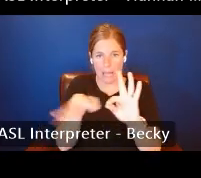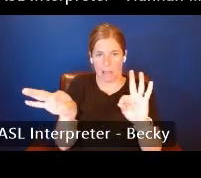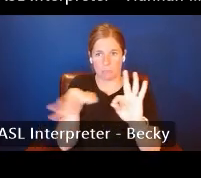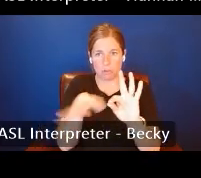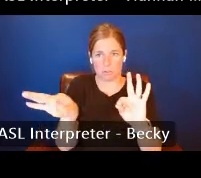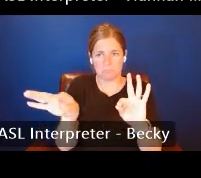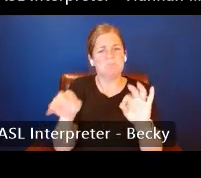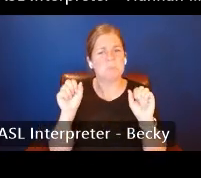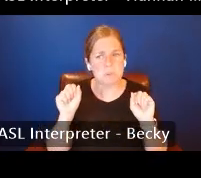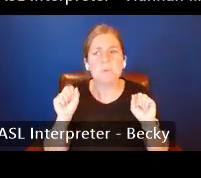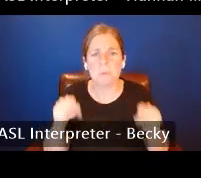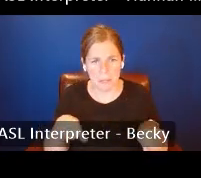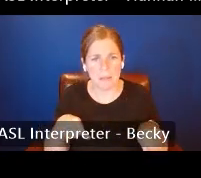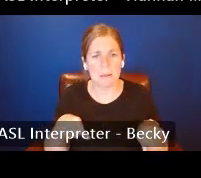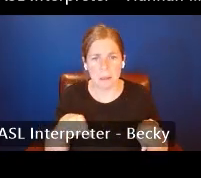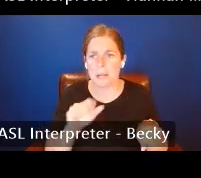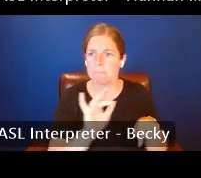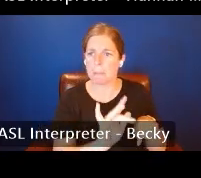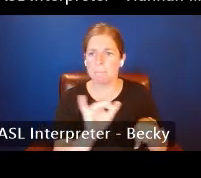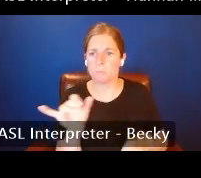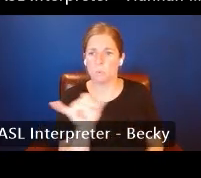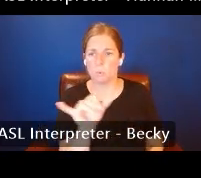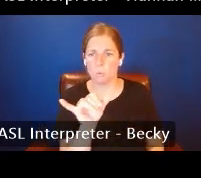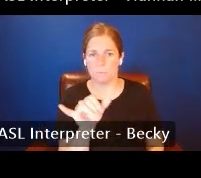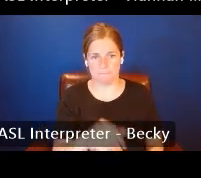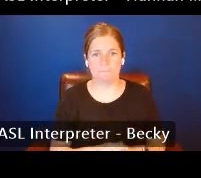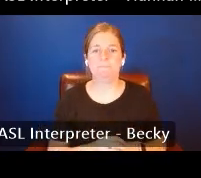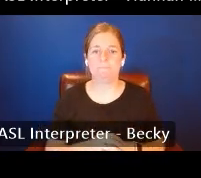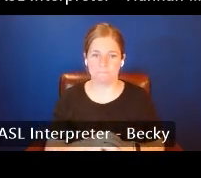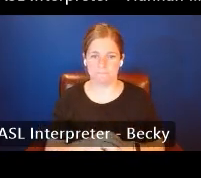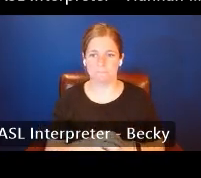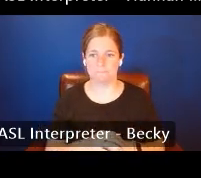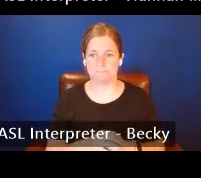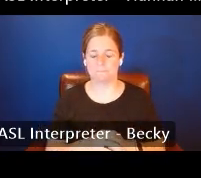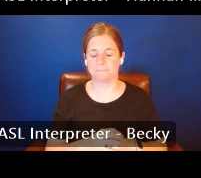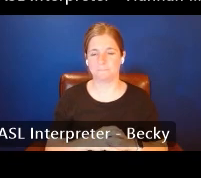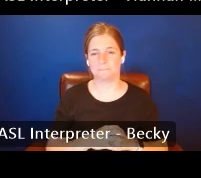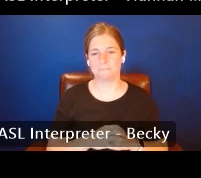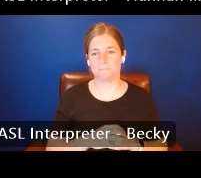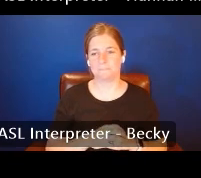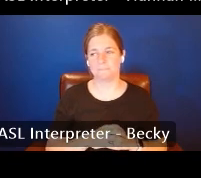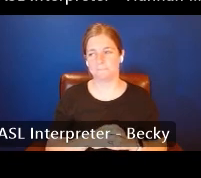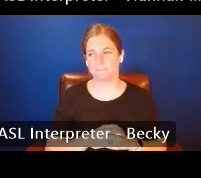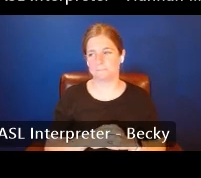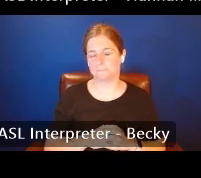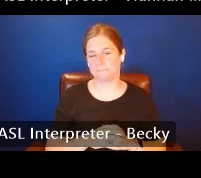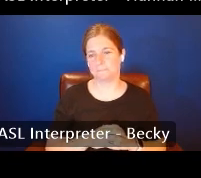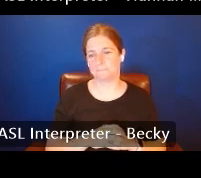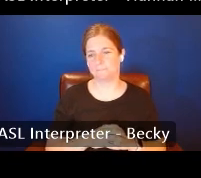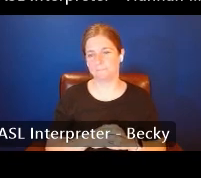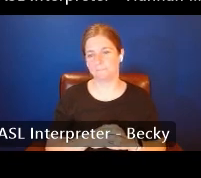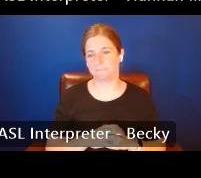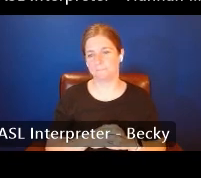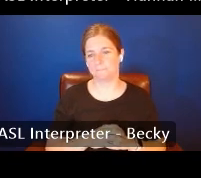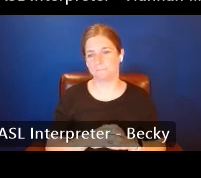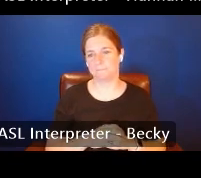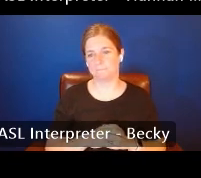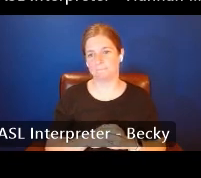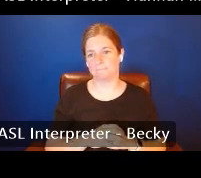you could get that as well by using the keystroke